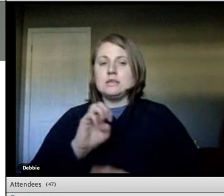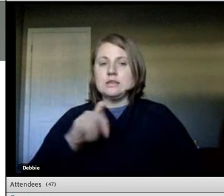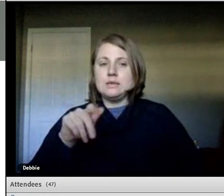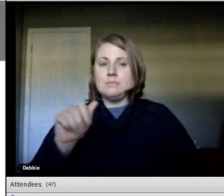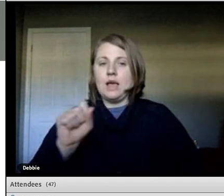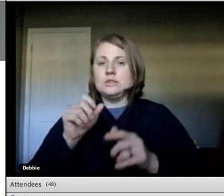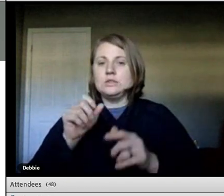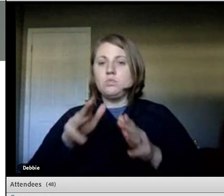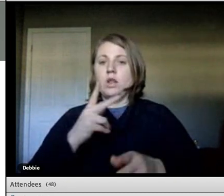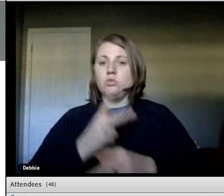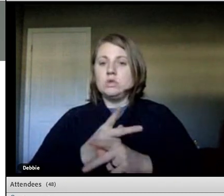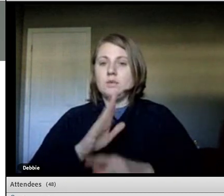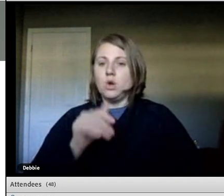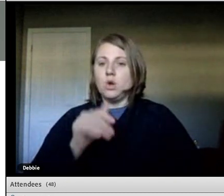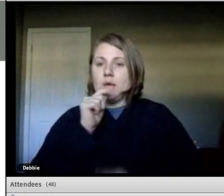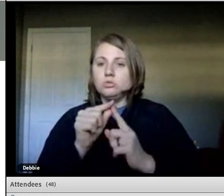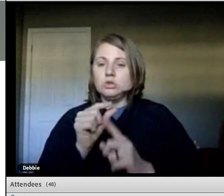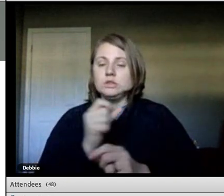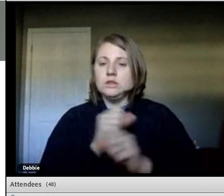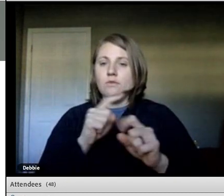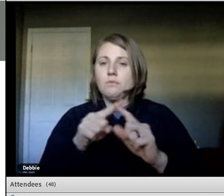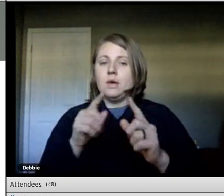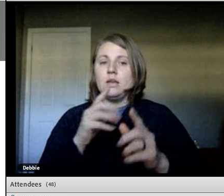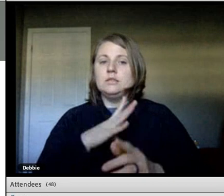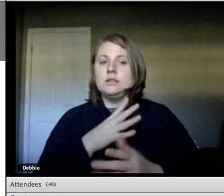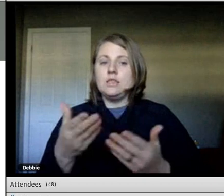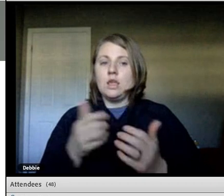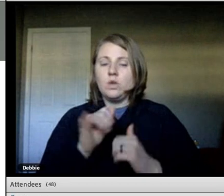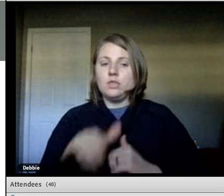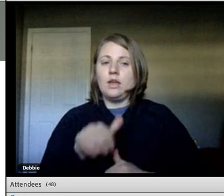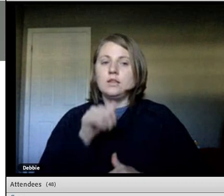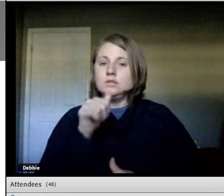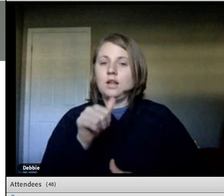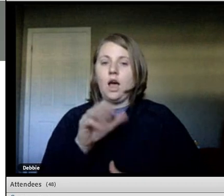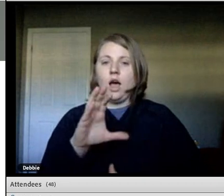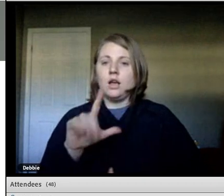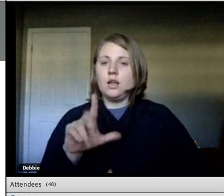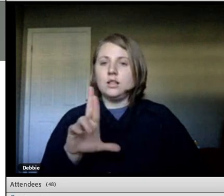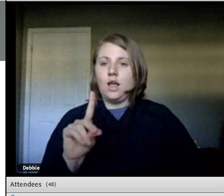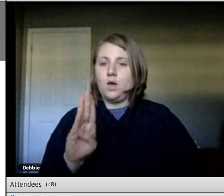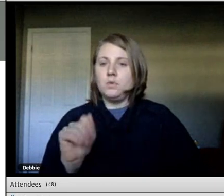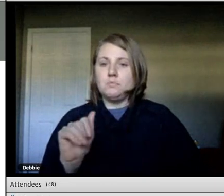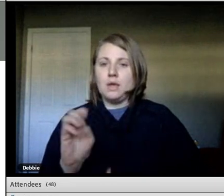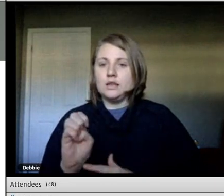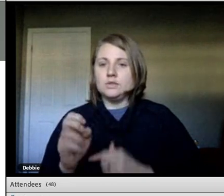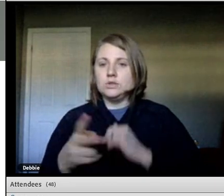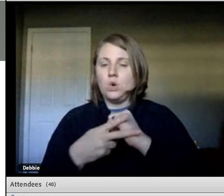The neat thing about this is, it is not cloud-based storage, so it kind of helps you really lock down your software,